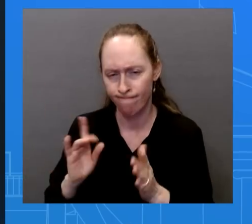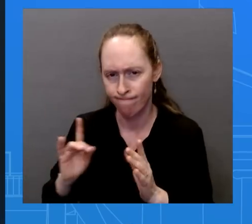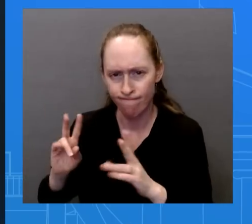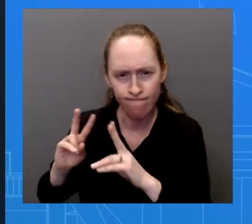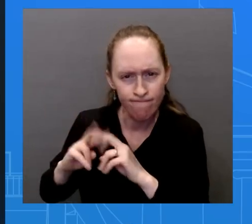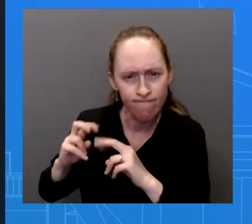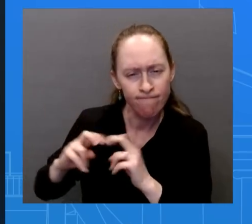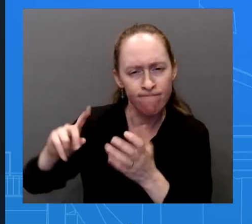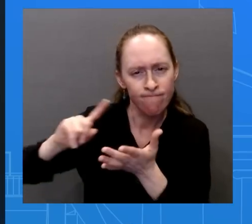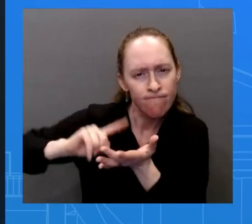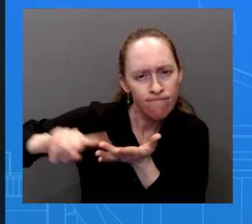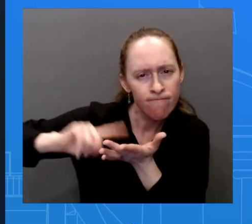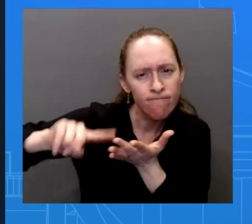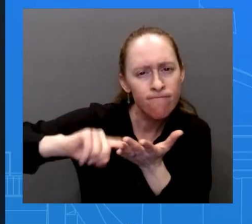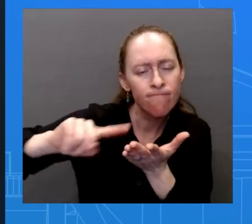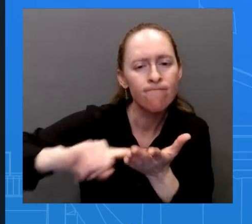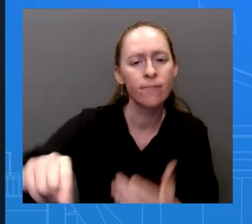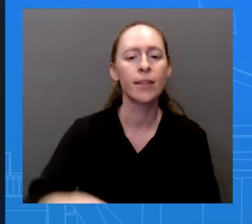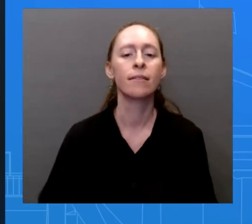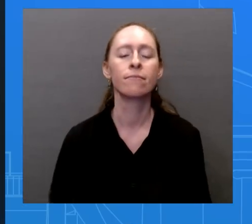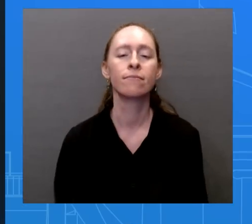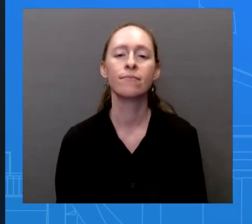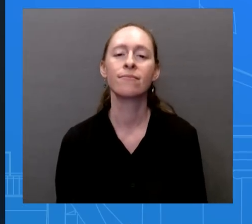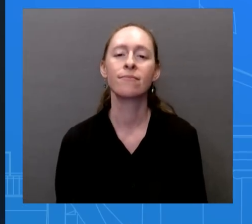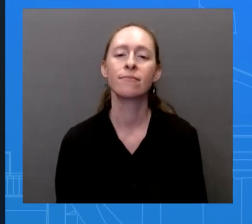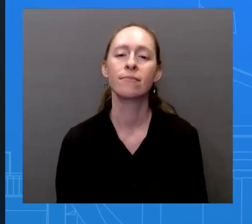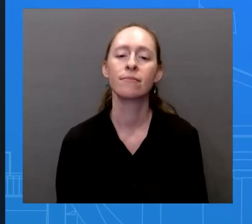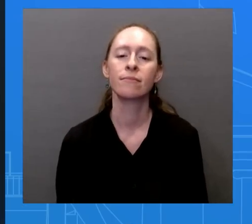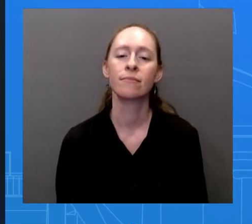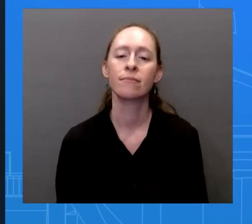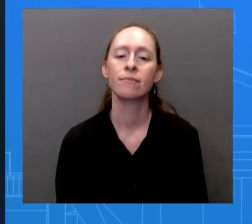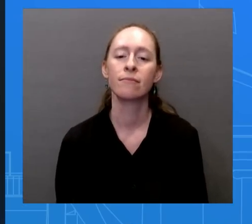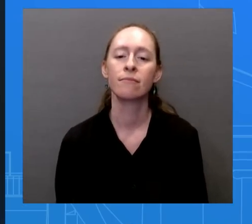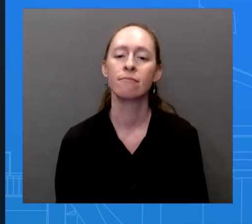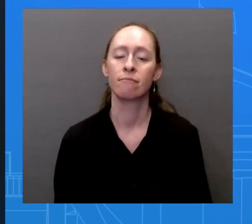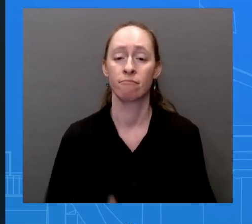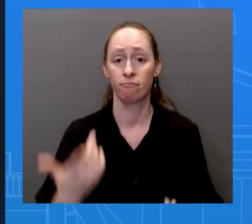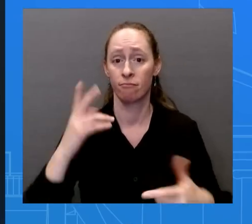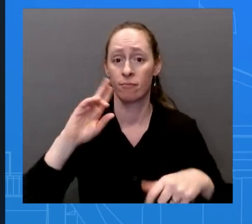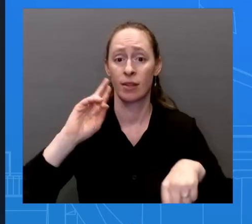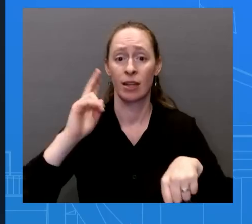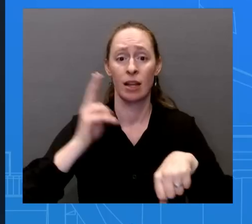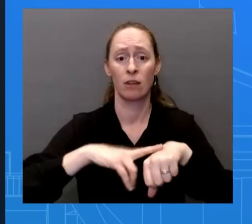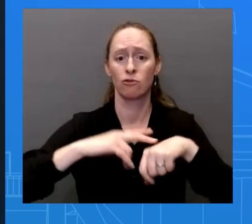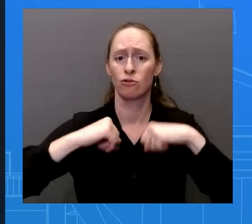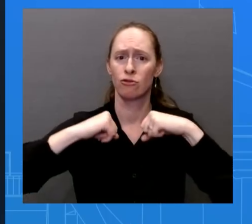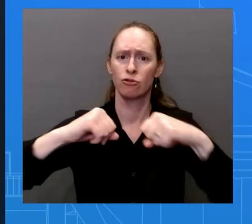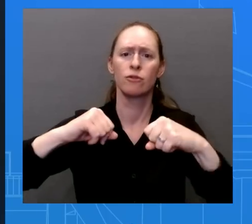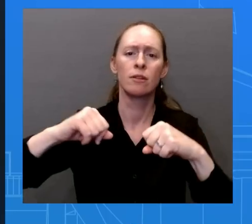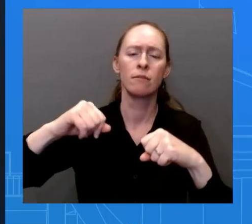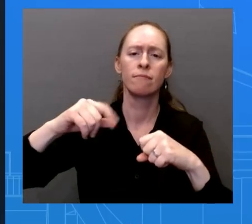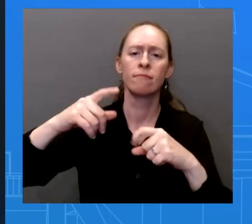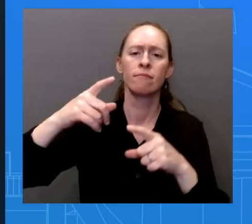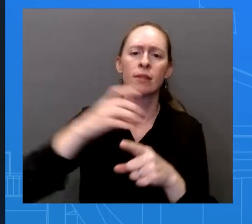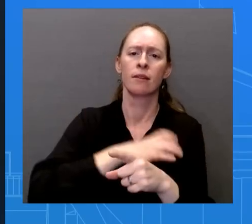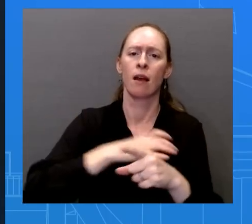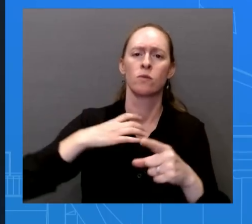is going to be involved in this review as well. But this is something that the President is going to take very seriously, and we will have more to share.